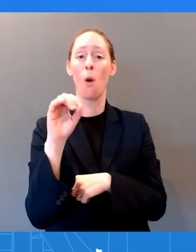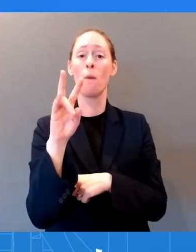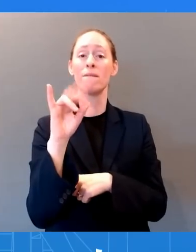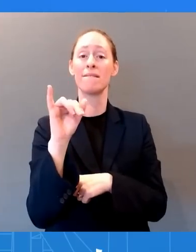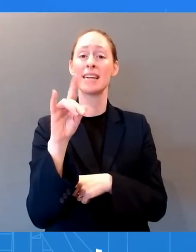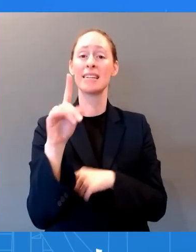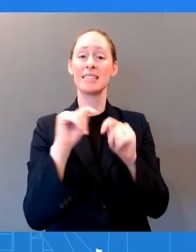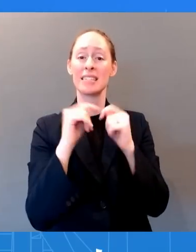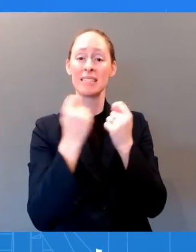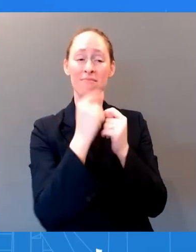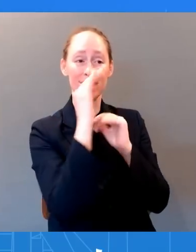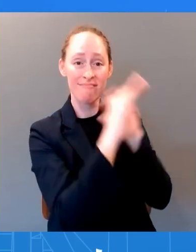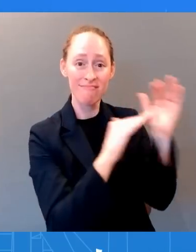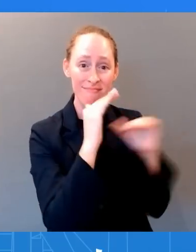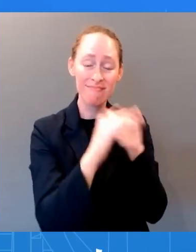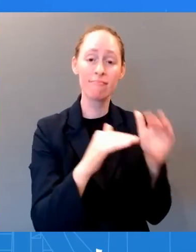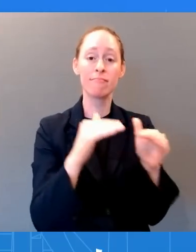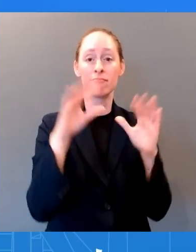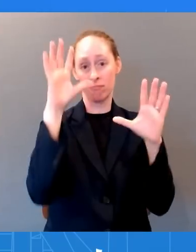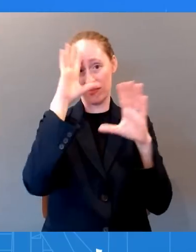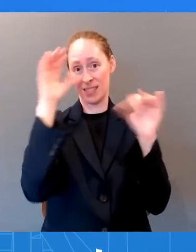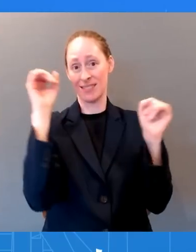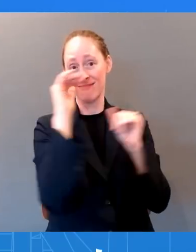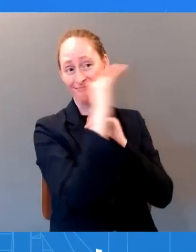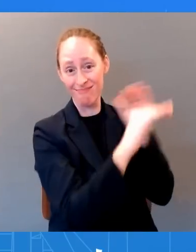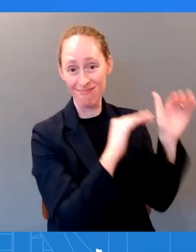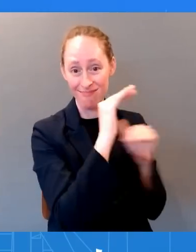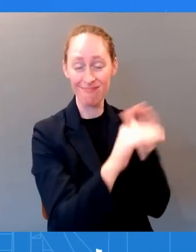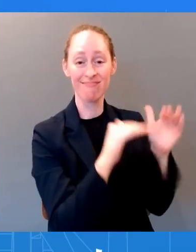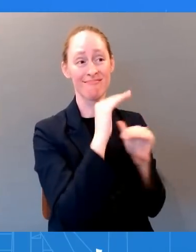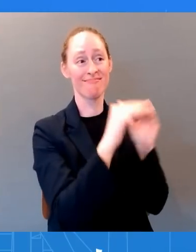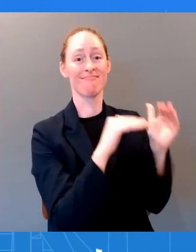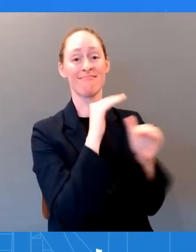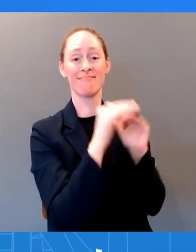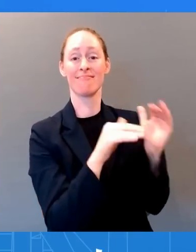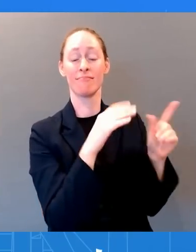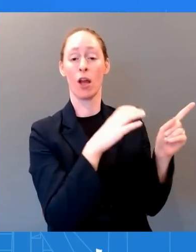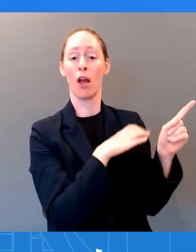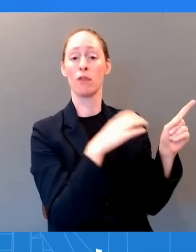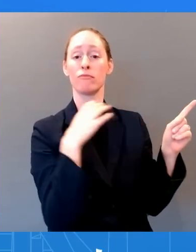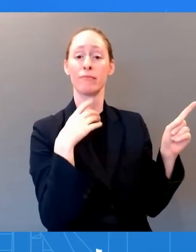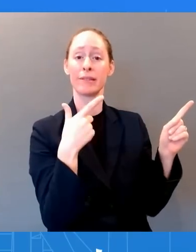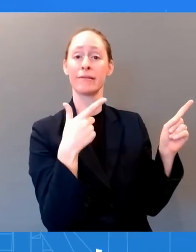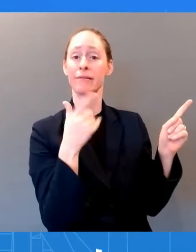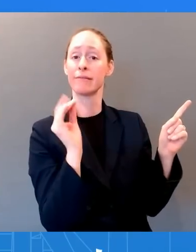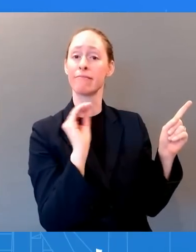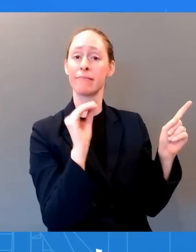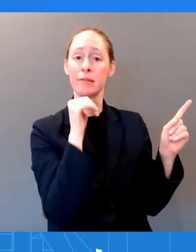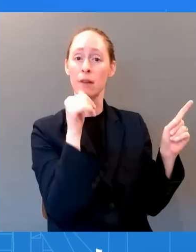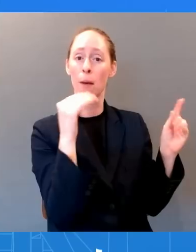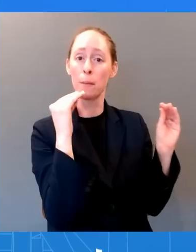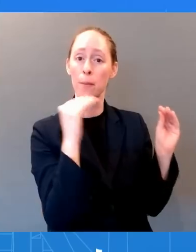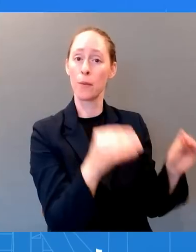We've warned that the congressional inaction would force unacceptable trade-offs and harm our preparedness and response,